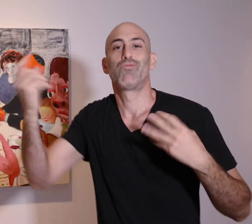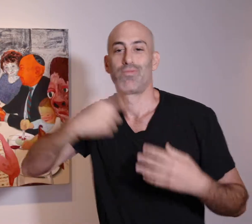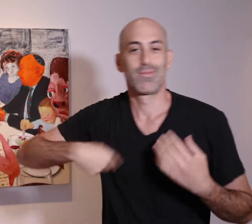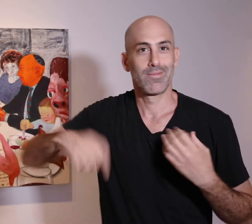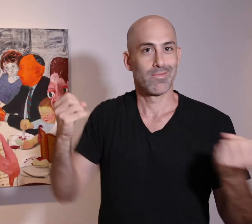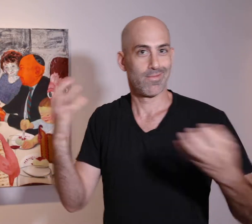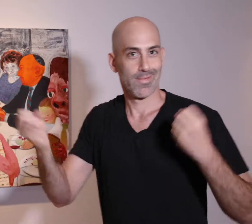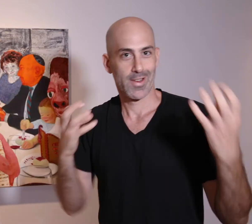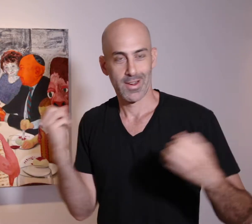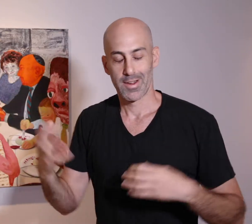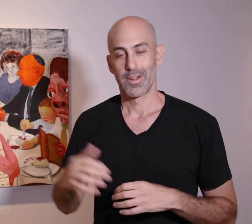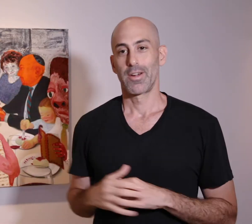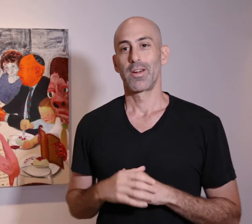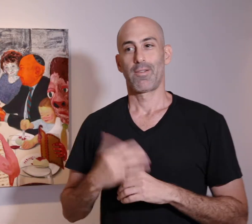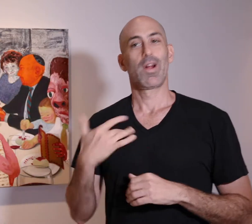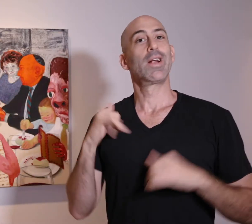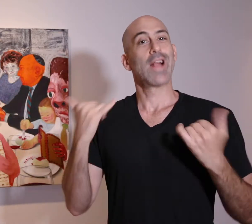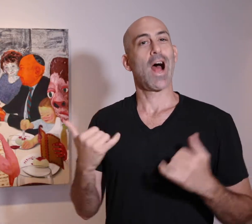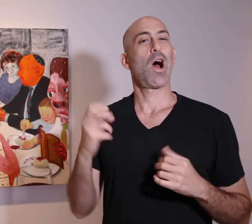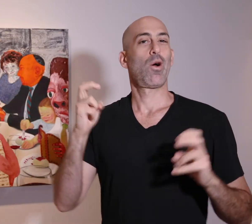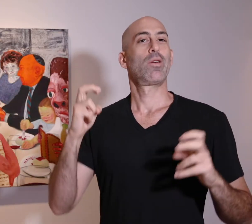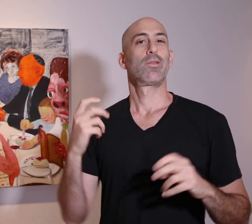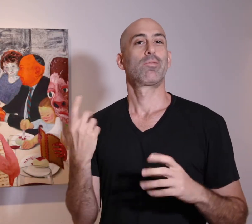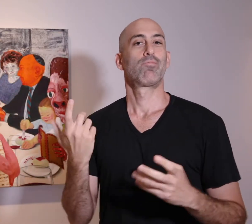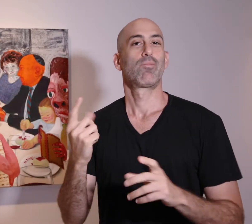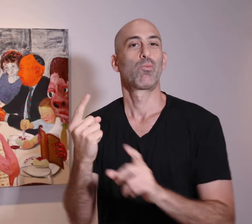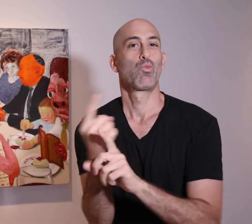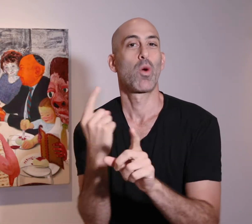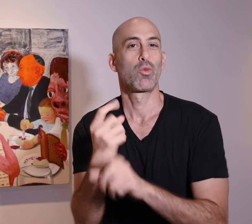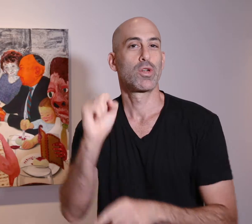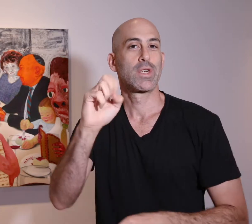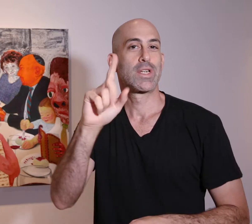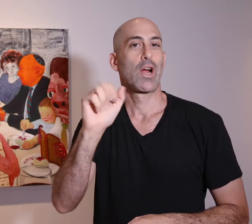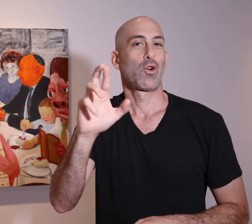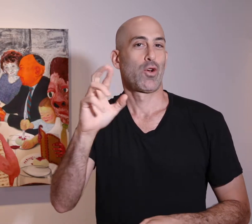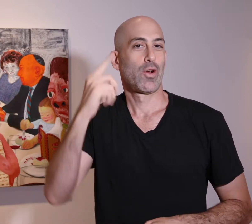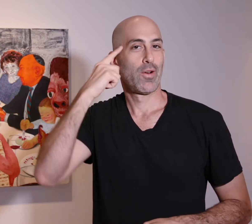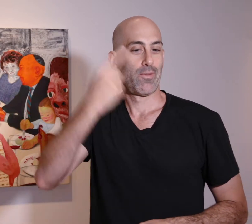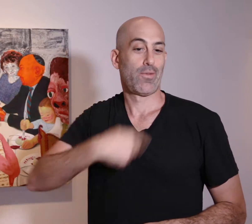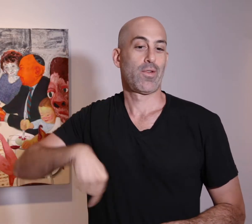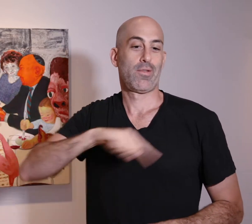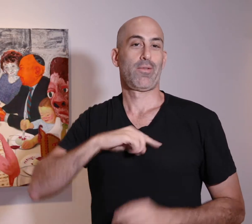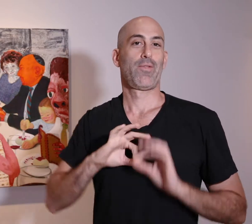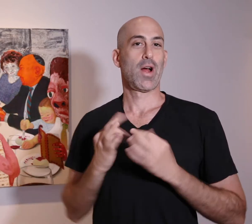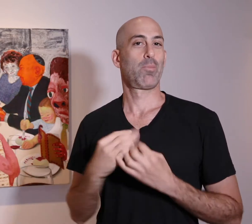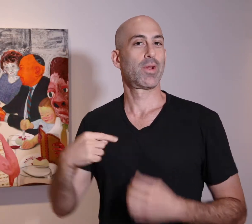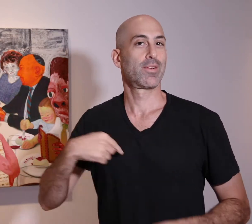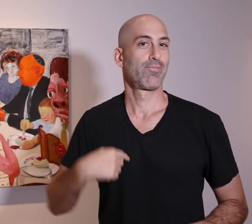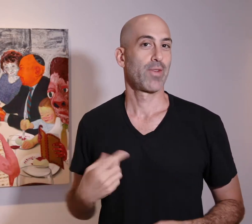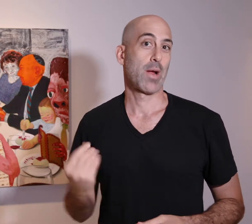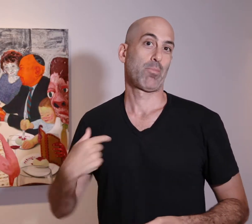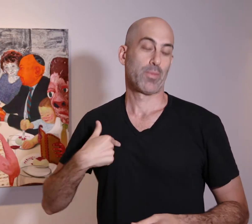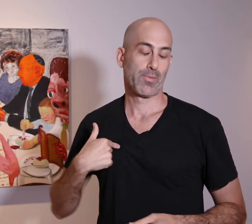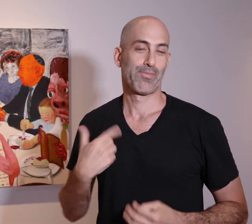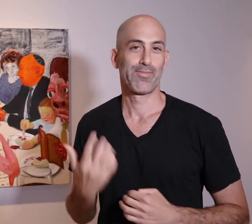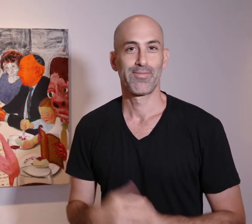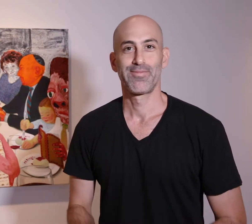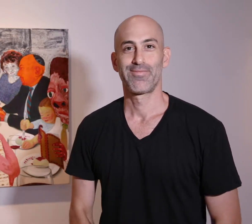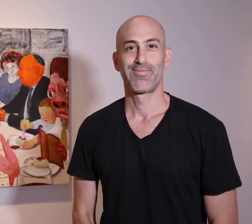sitting quietly while we all sign to one another. I feel now that my family and I have a fitting Seder celebration.